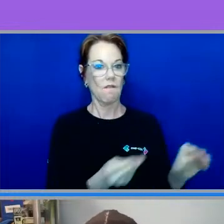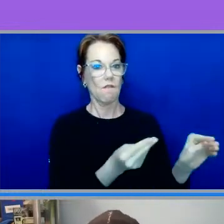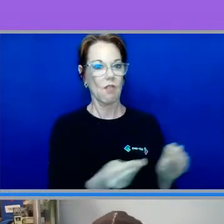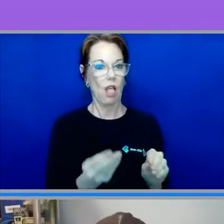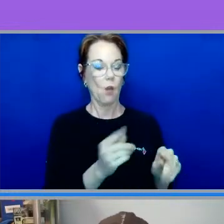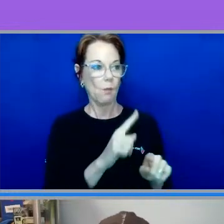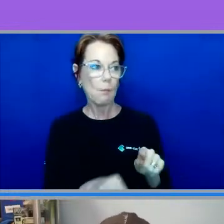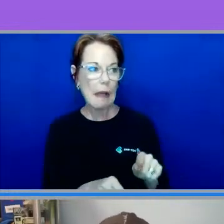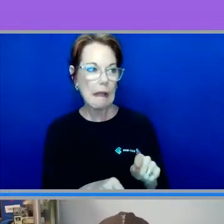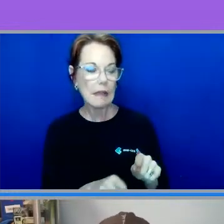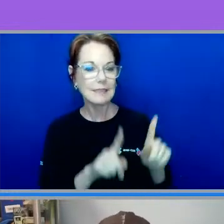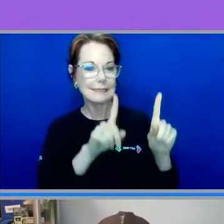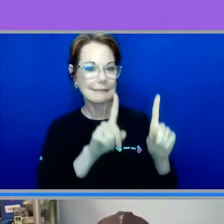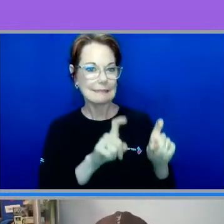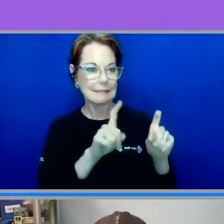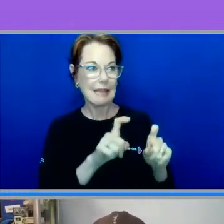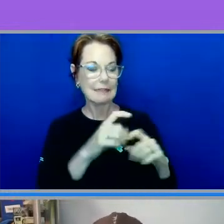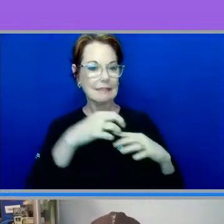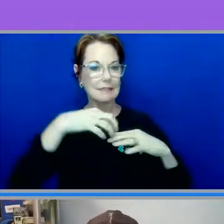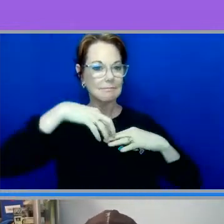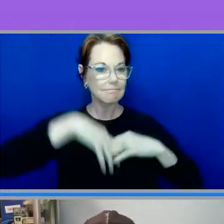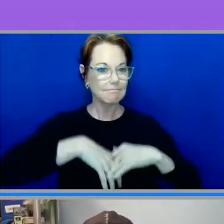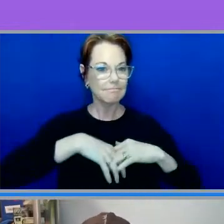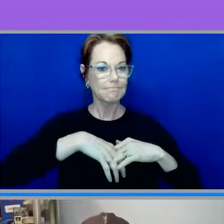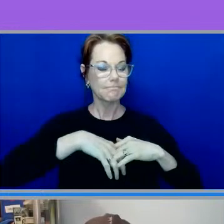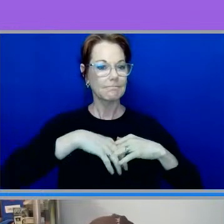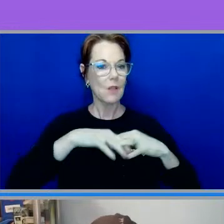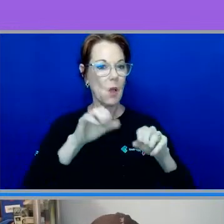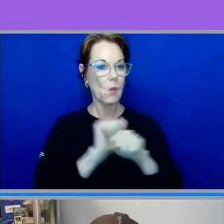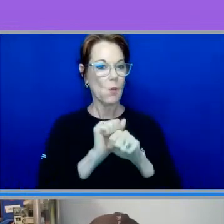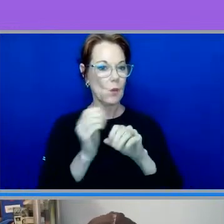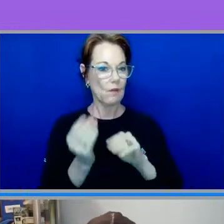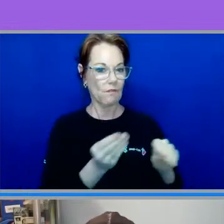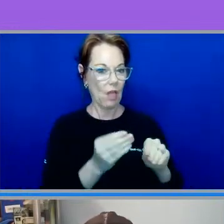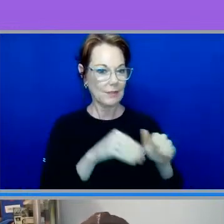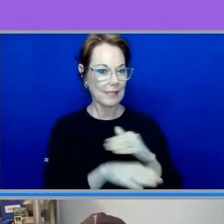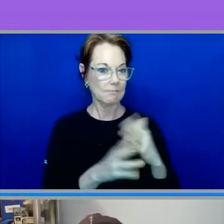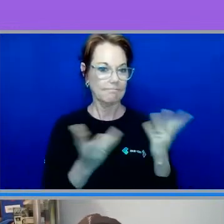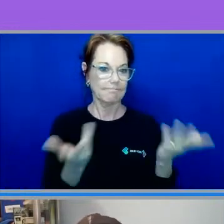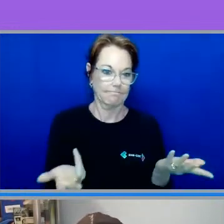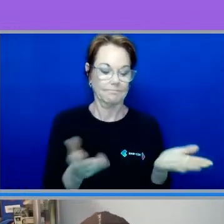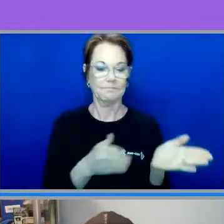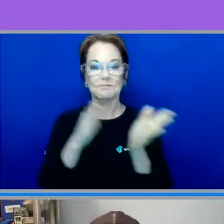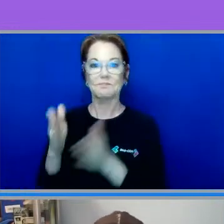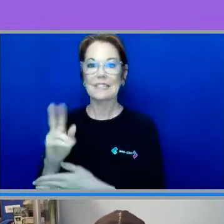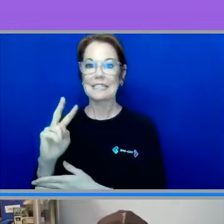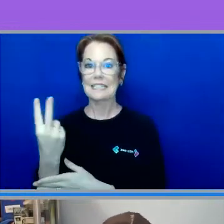accessibility testing can fit into that workflow. And second,